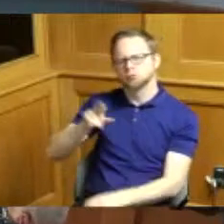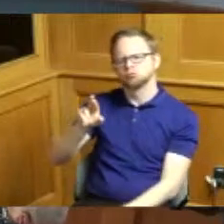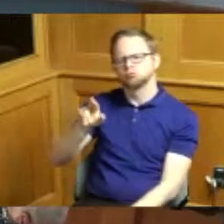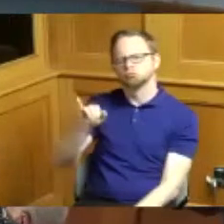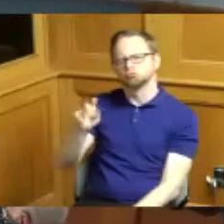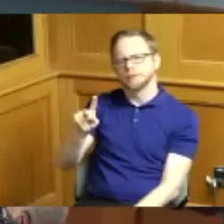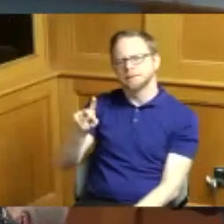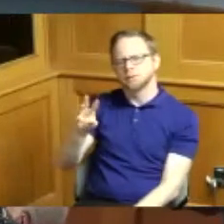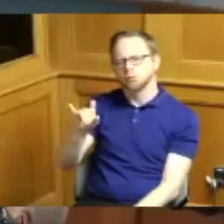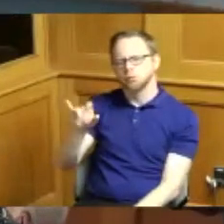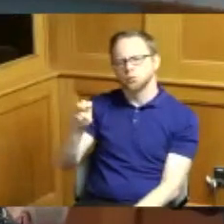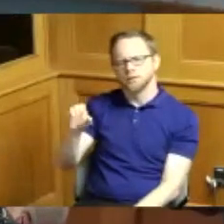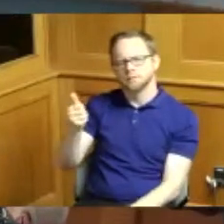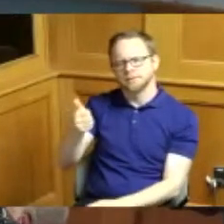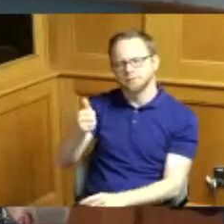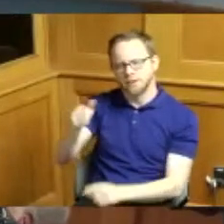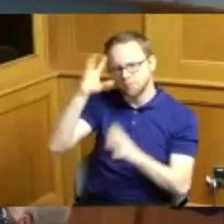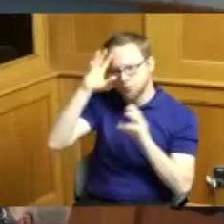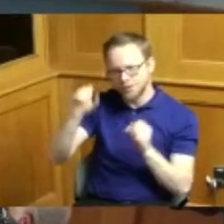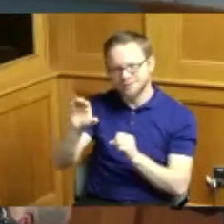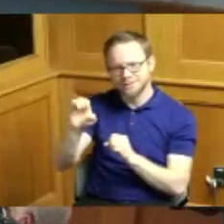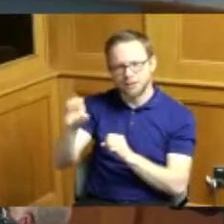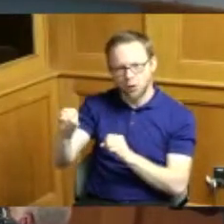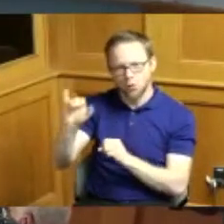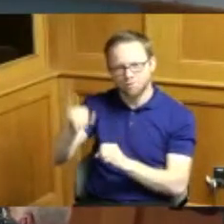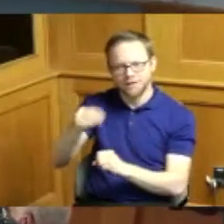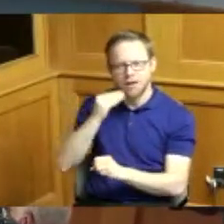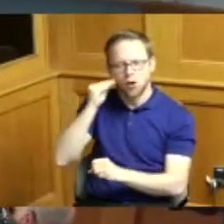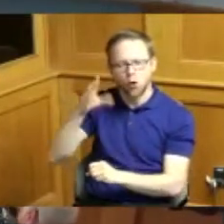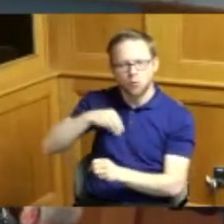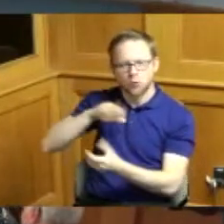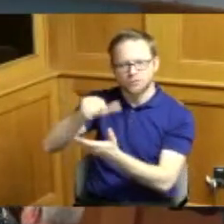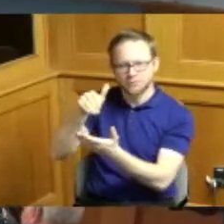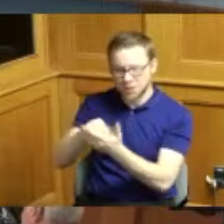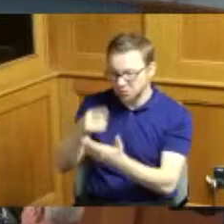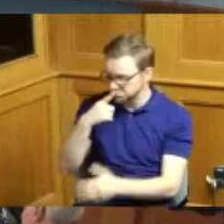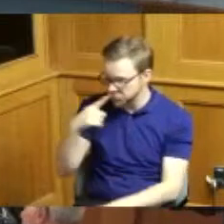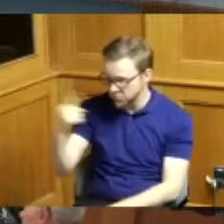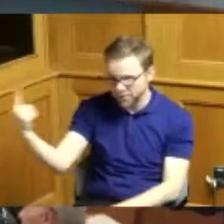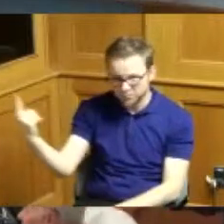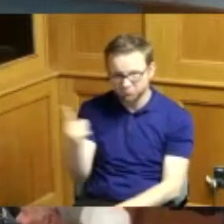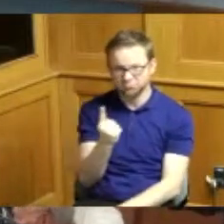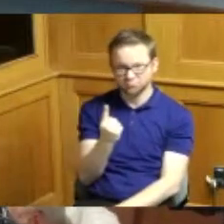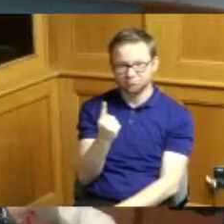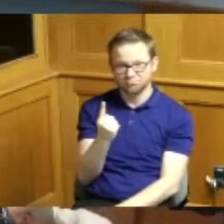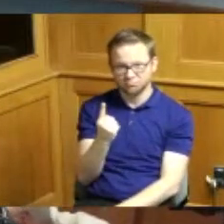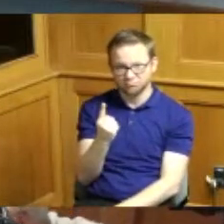CEO of the homeownership center so Rick would you come forward to the podium as we read through the